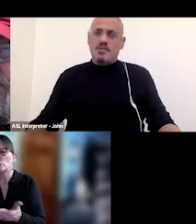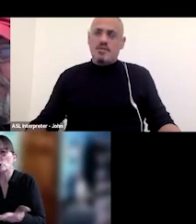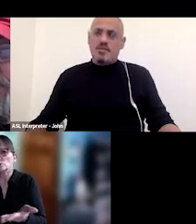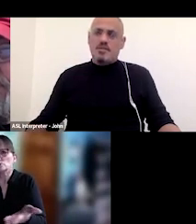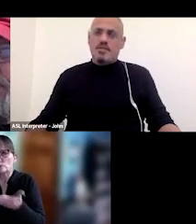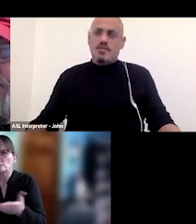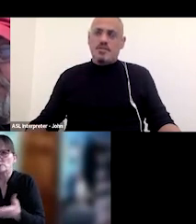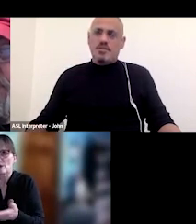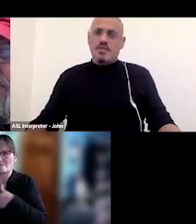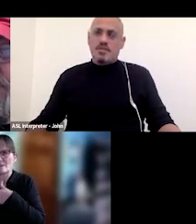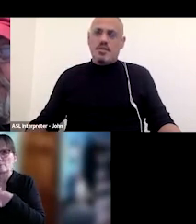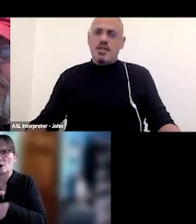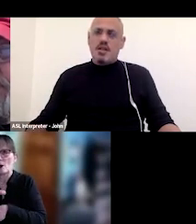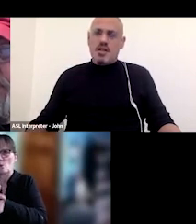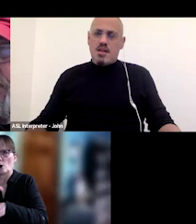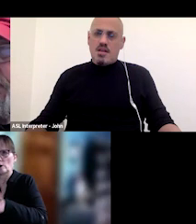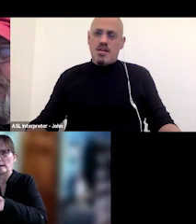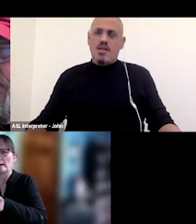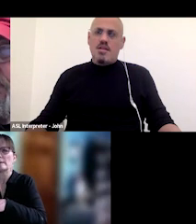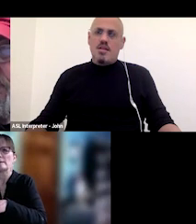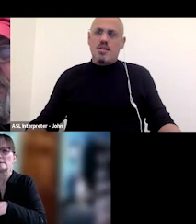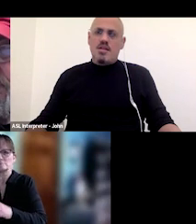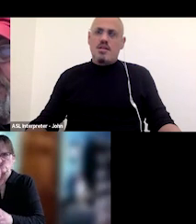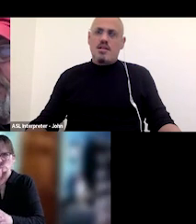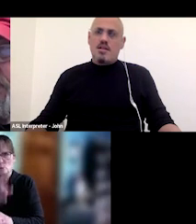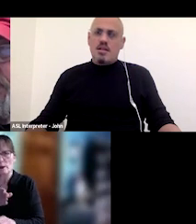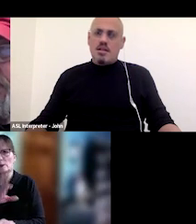and working directly with Social Security